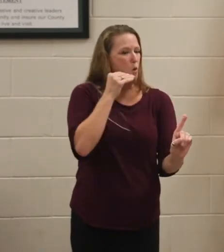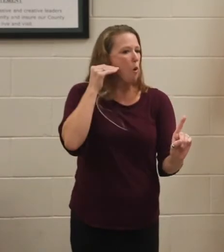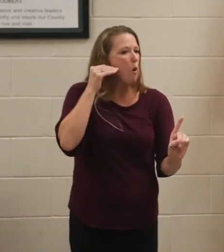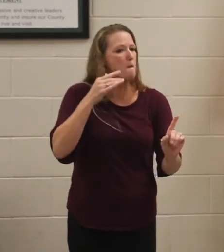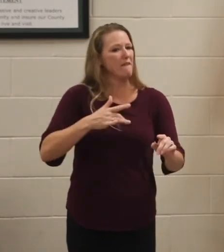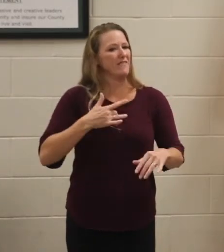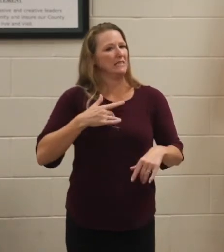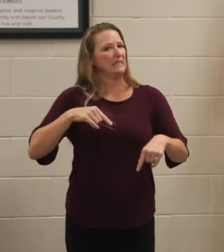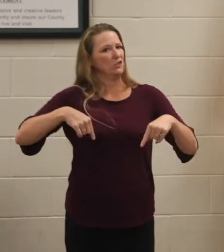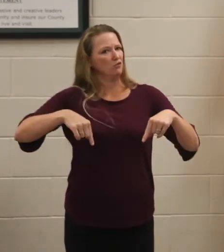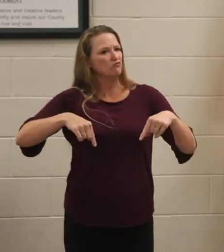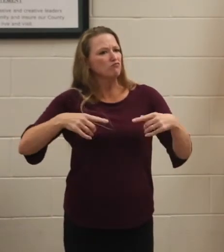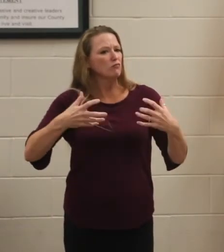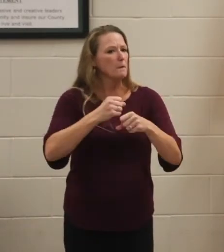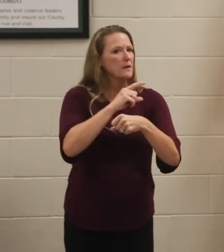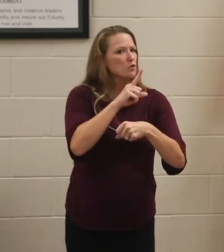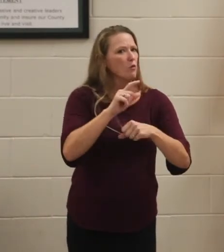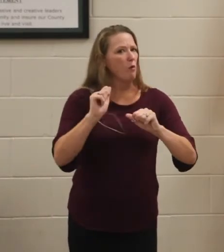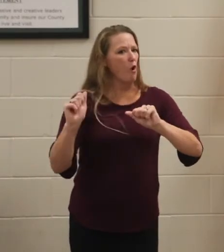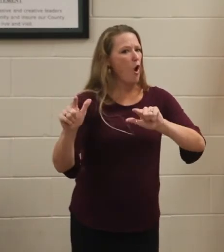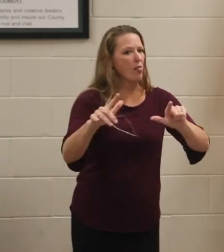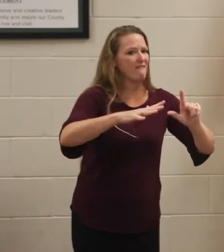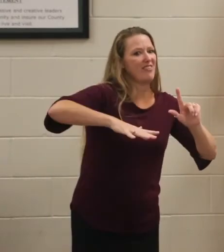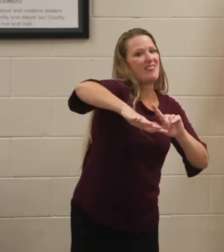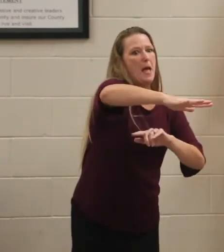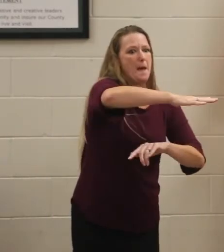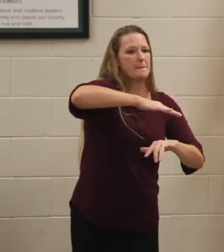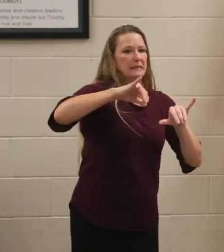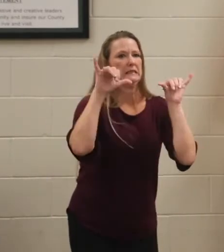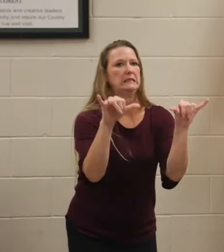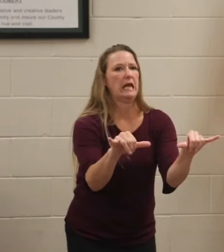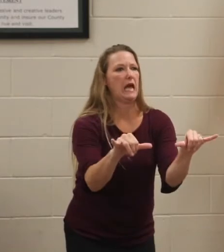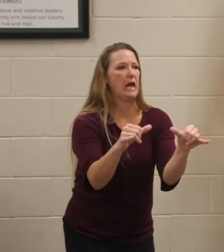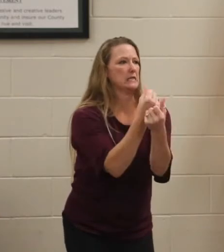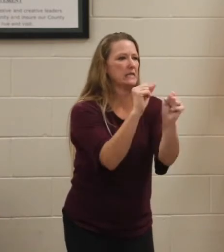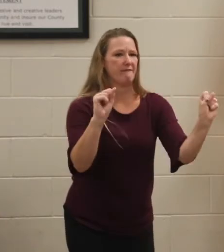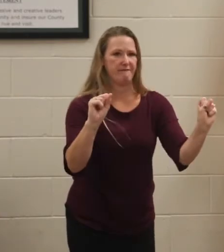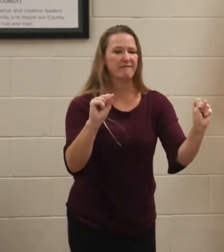And we wanted to make sure that they were safe because it was very a dangerous situation.